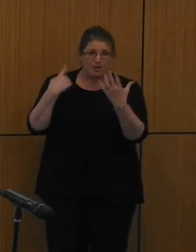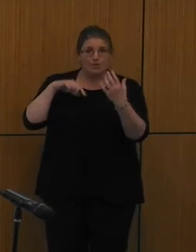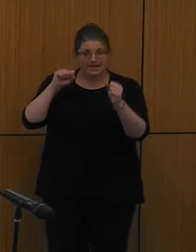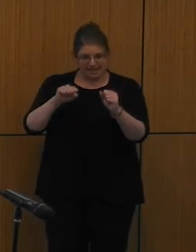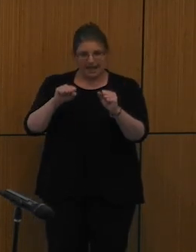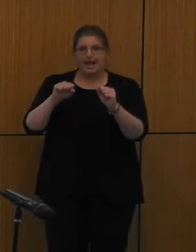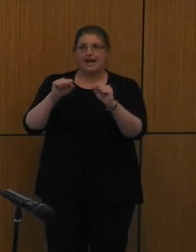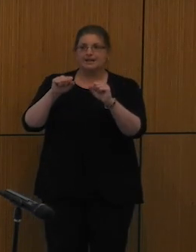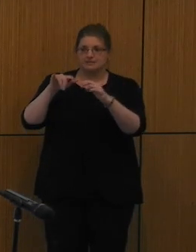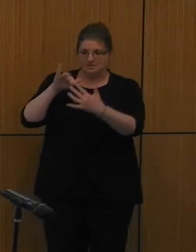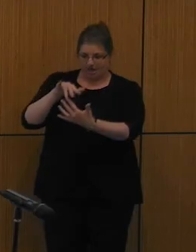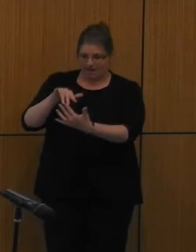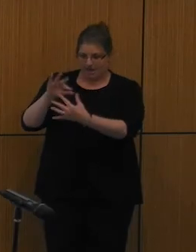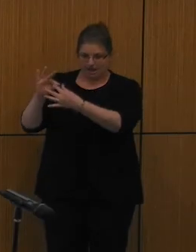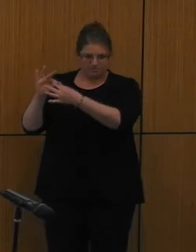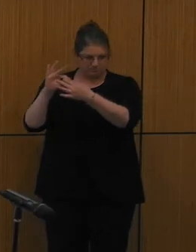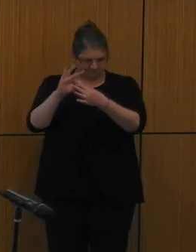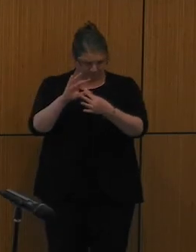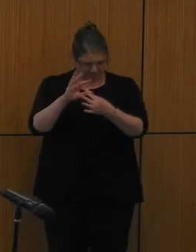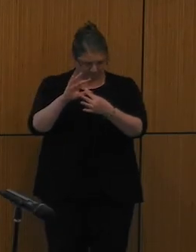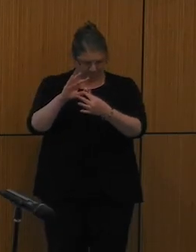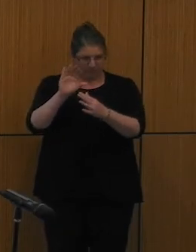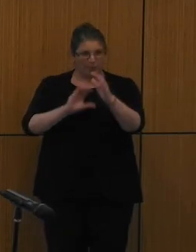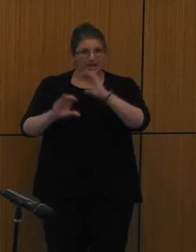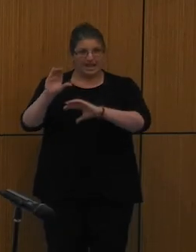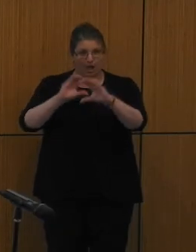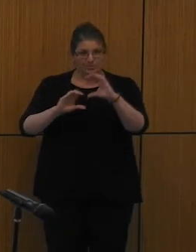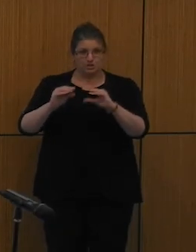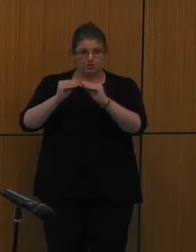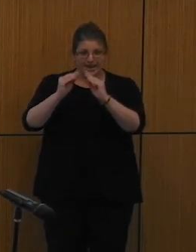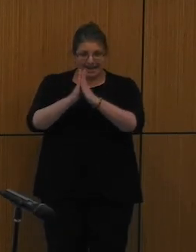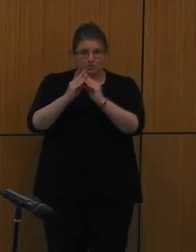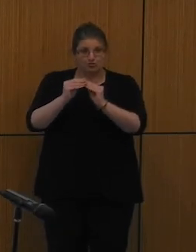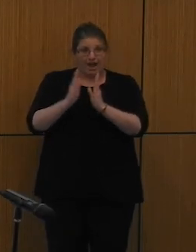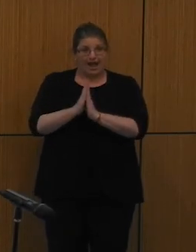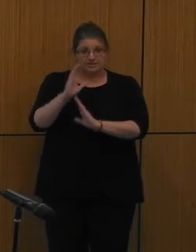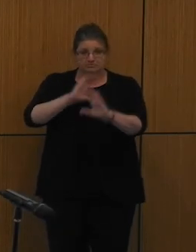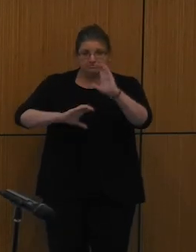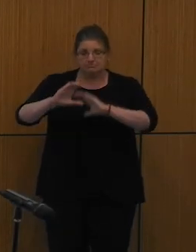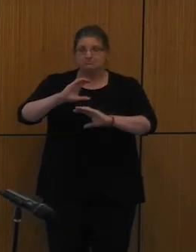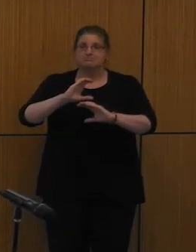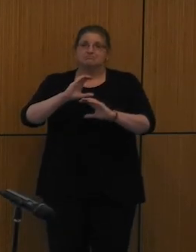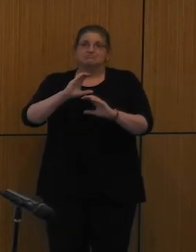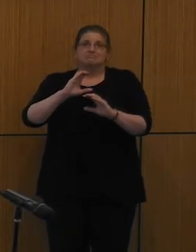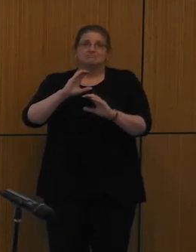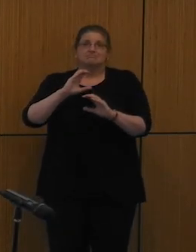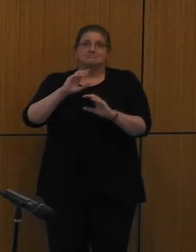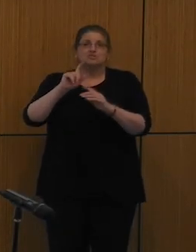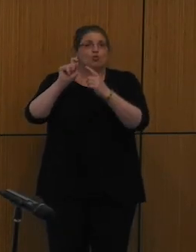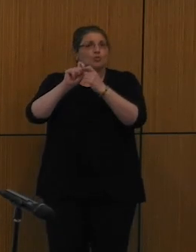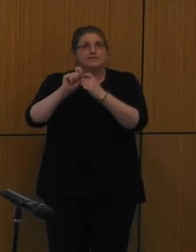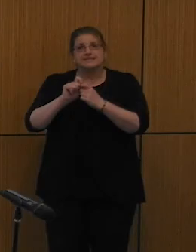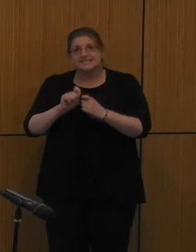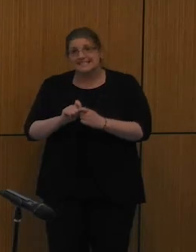to the kind of chemistry interactions we have here, even though the, details of the chemistry are going to be different.